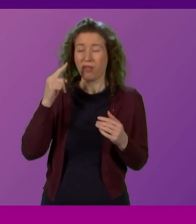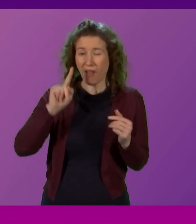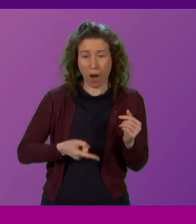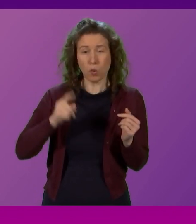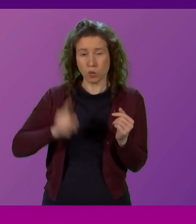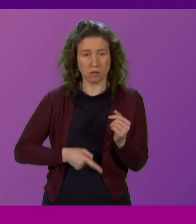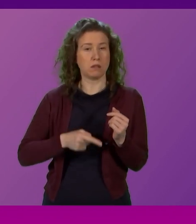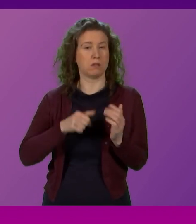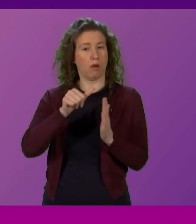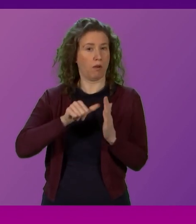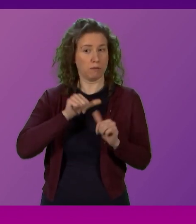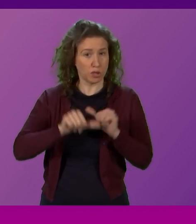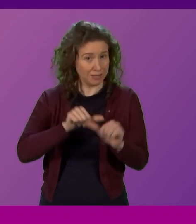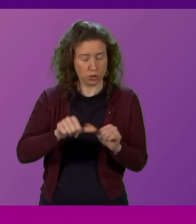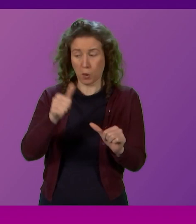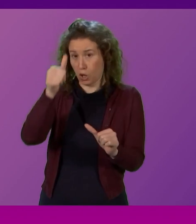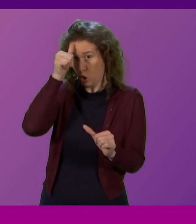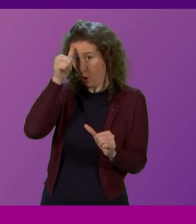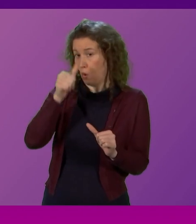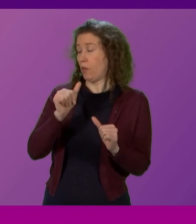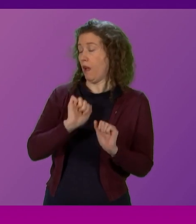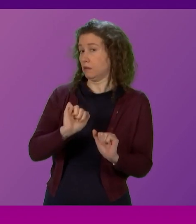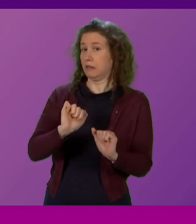We know that the Scottish National Party’s flagship Queen Elizabeth university hospital